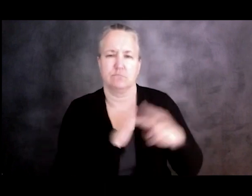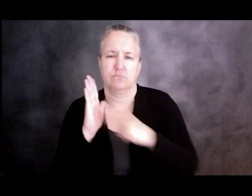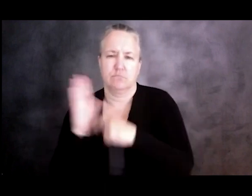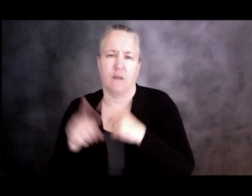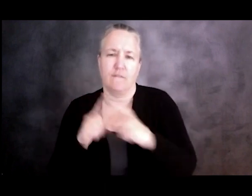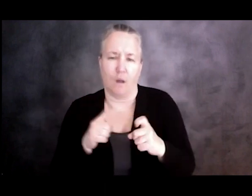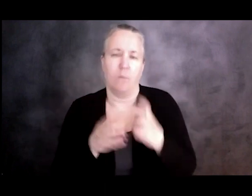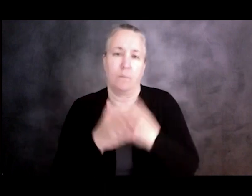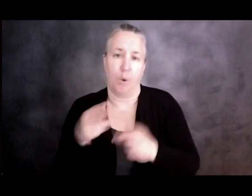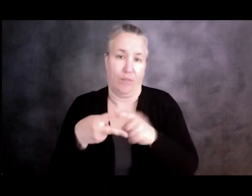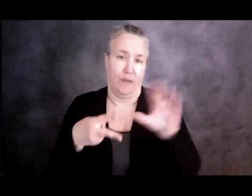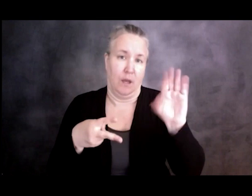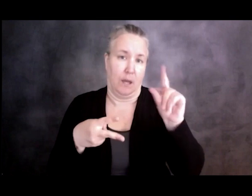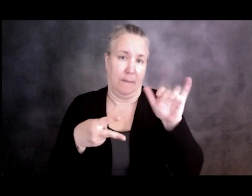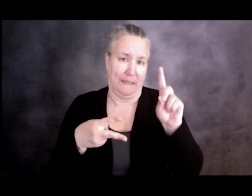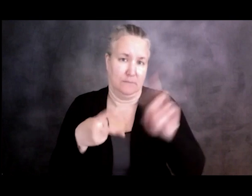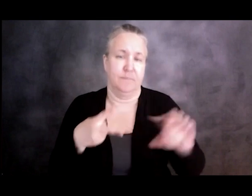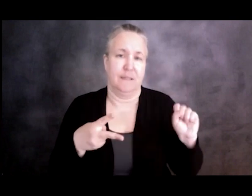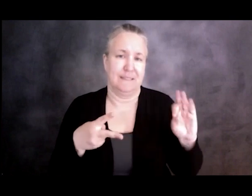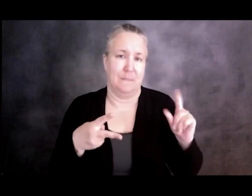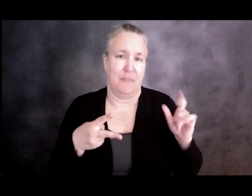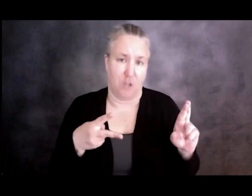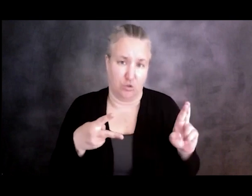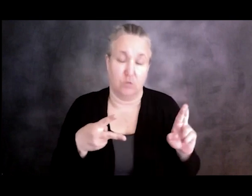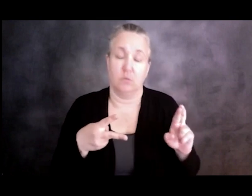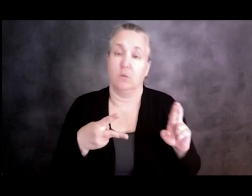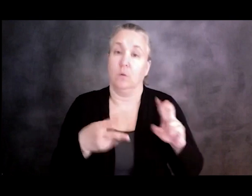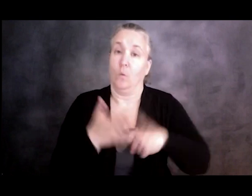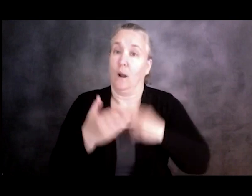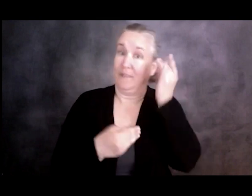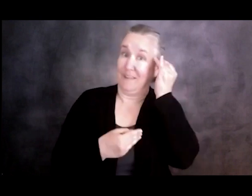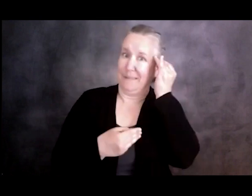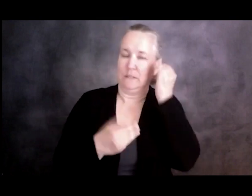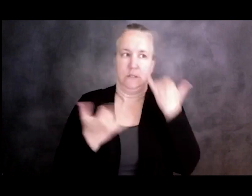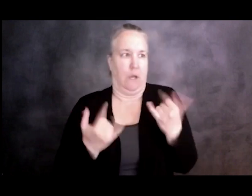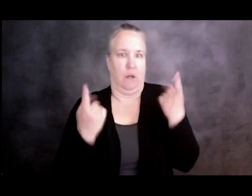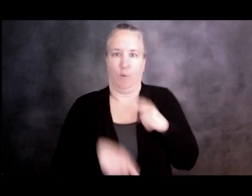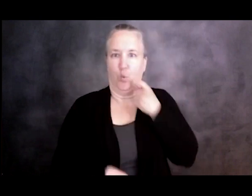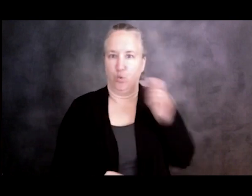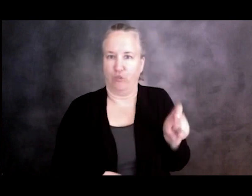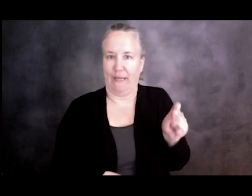Sympathizer. And of course, part of what's on my mind is what's happening in Ukraine. I've certainly been getting many, many questions